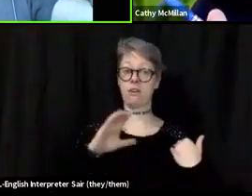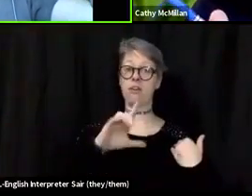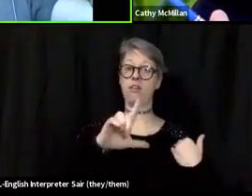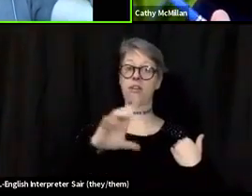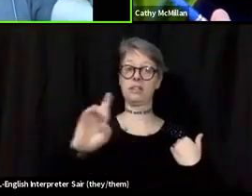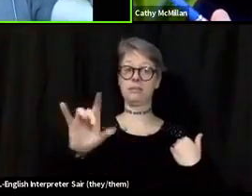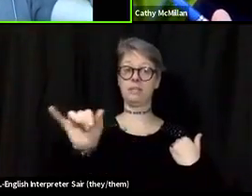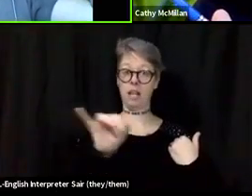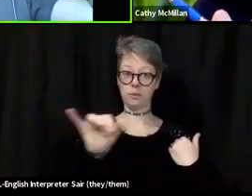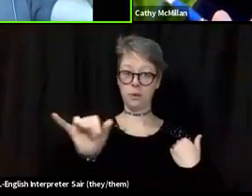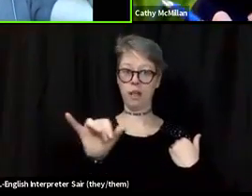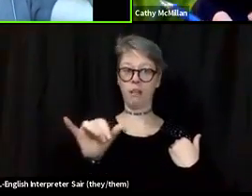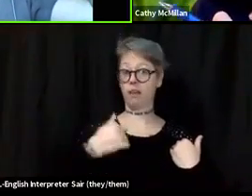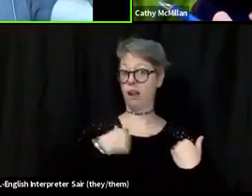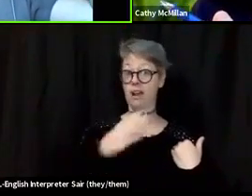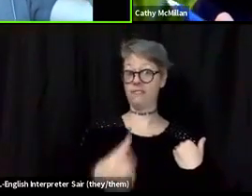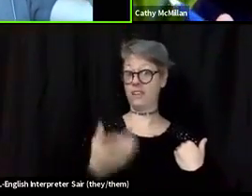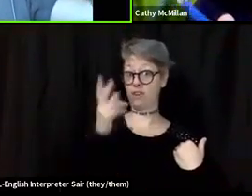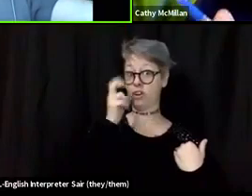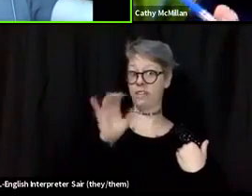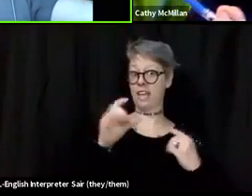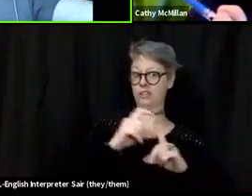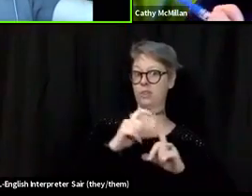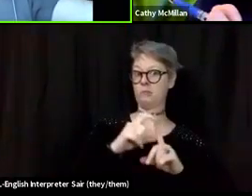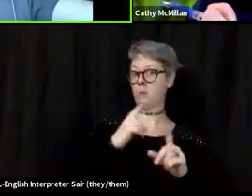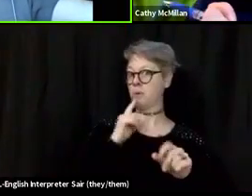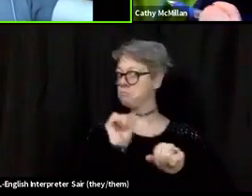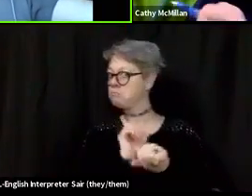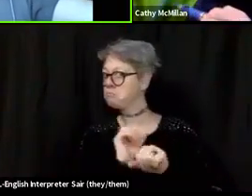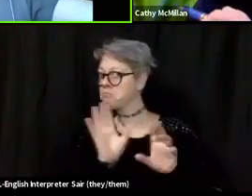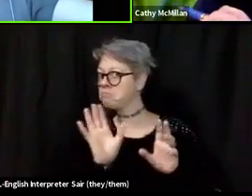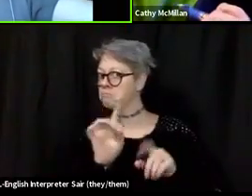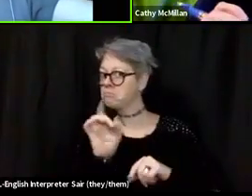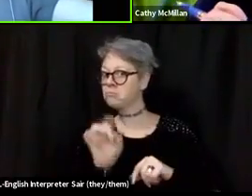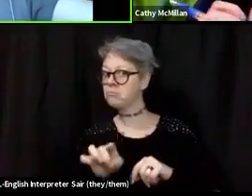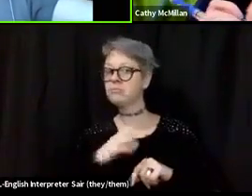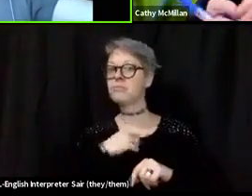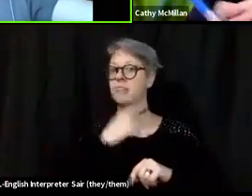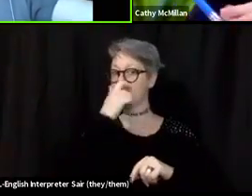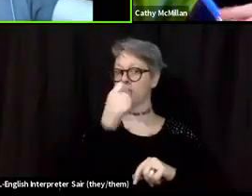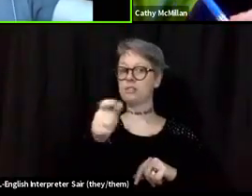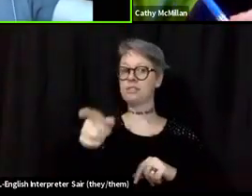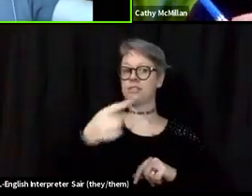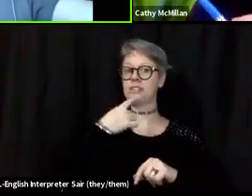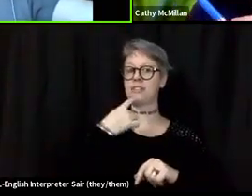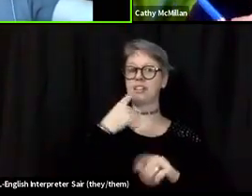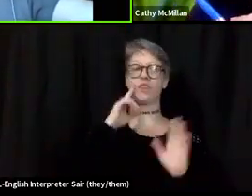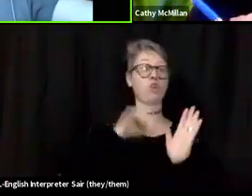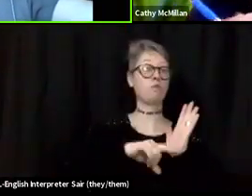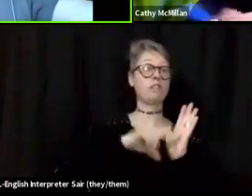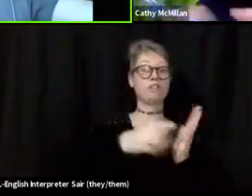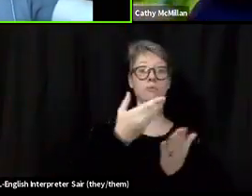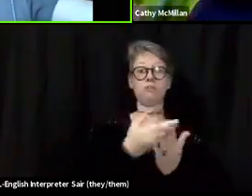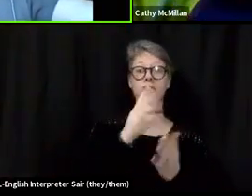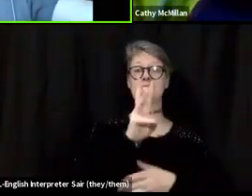learning disability as well. And I've never heard that And I've never heard that term before so I'm into it before so I'm into it I find that interesting they say research